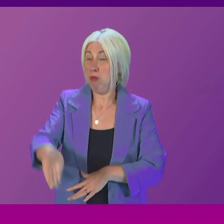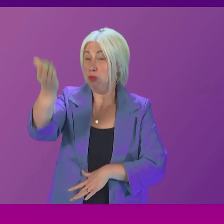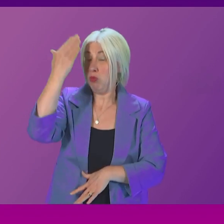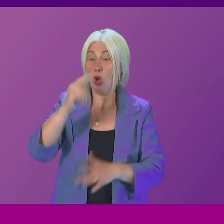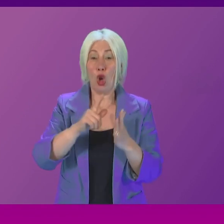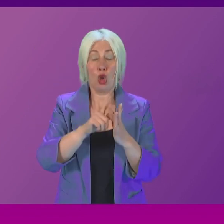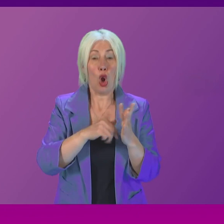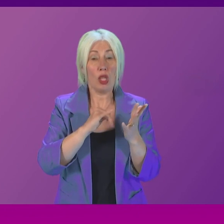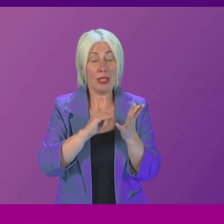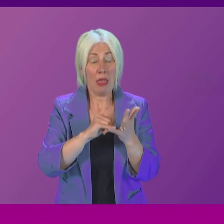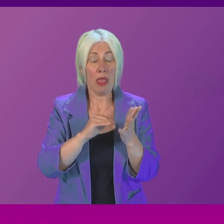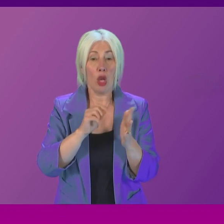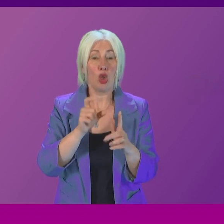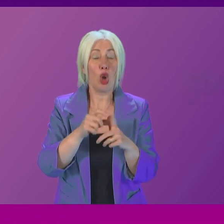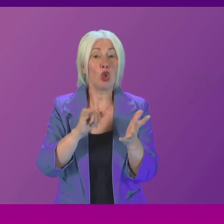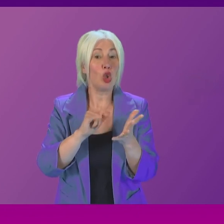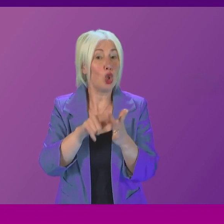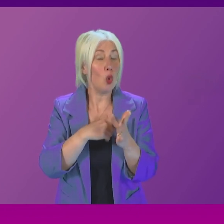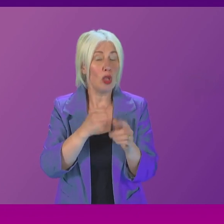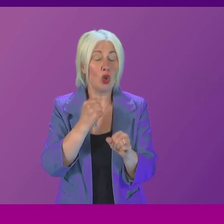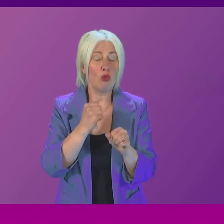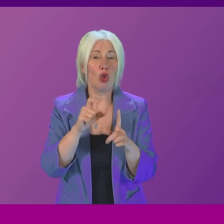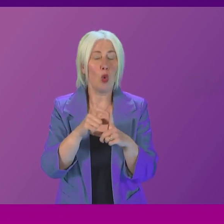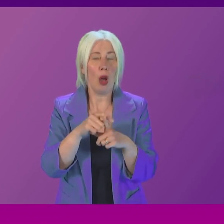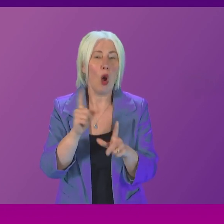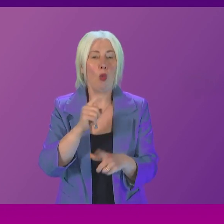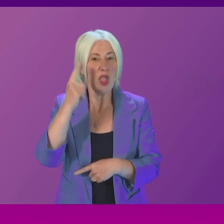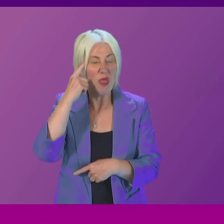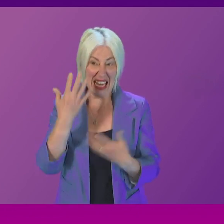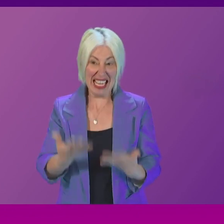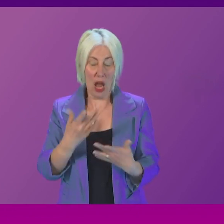of devolution—would think about Scottish Labour’s complete and utter silence over